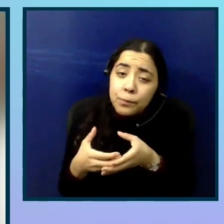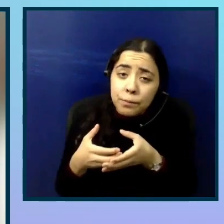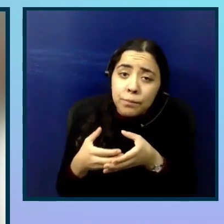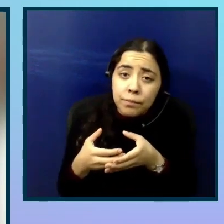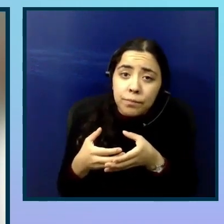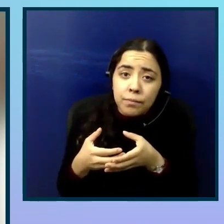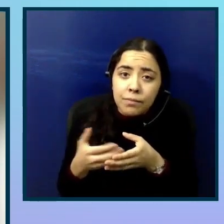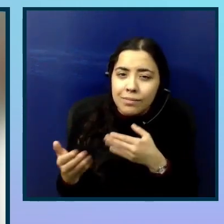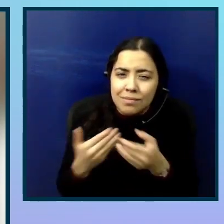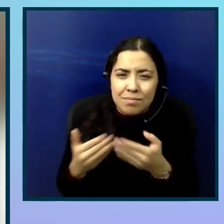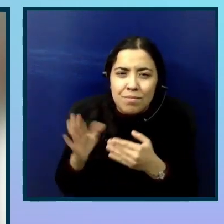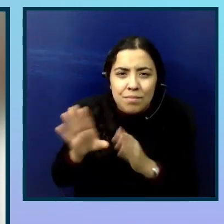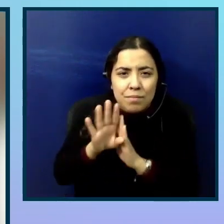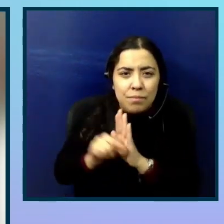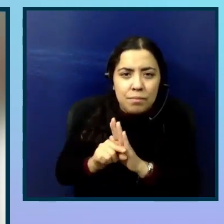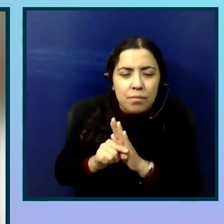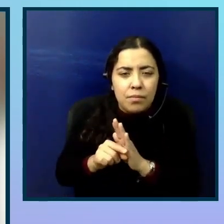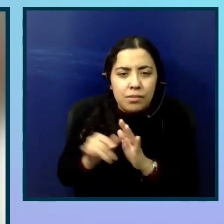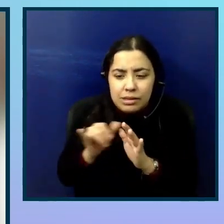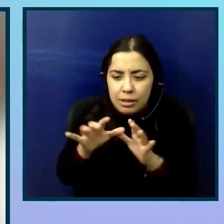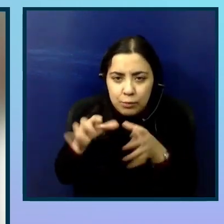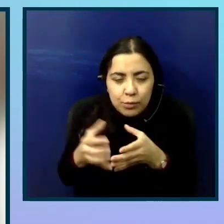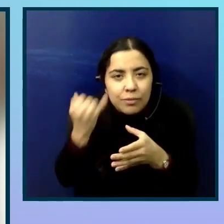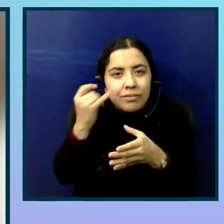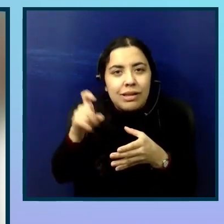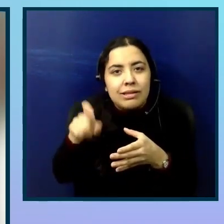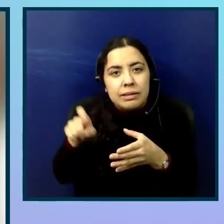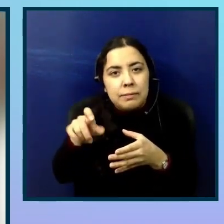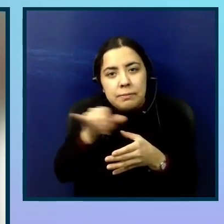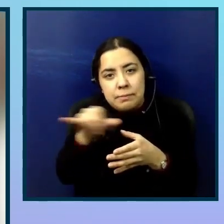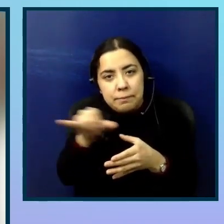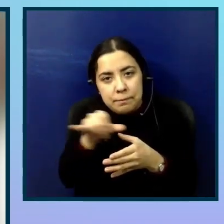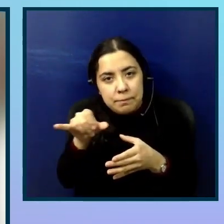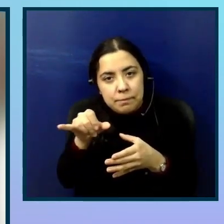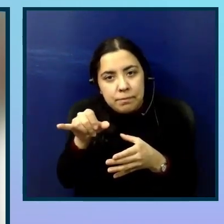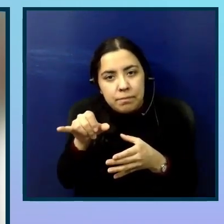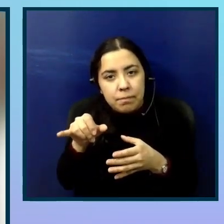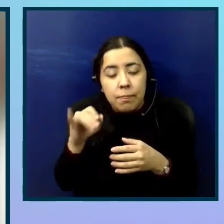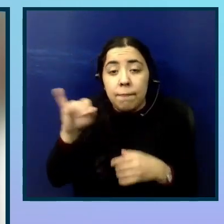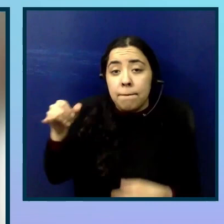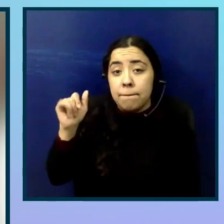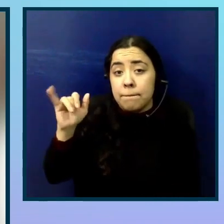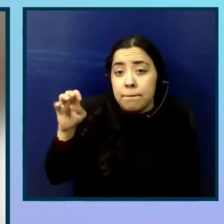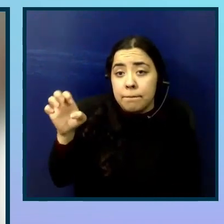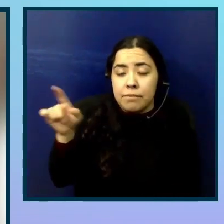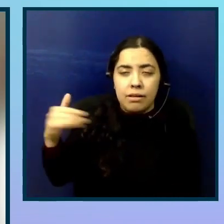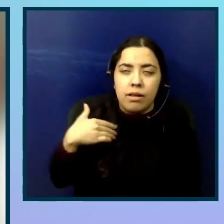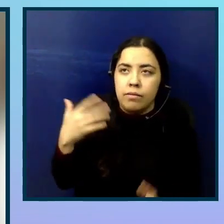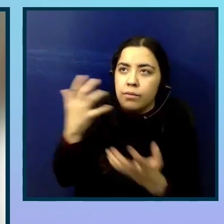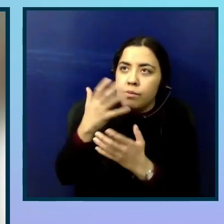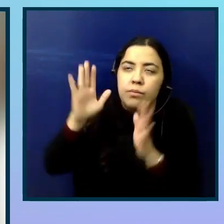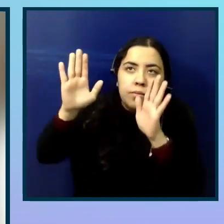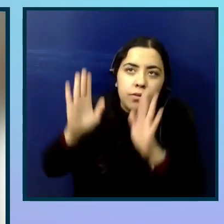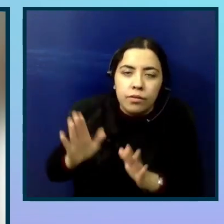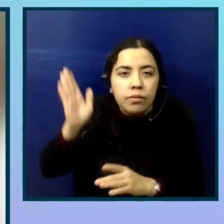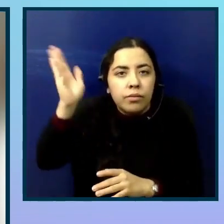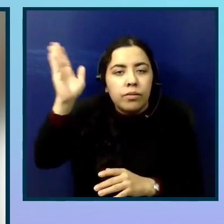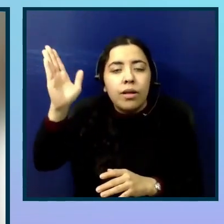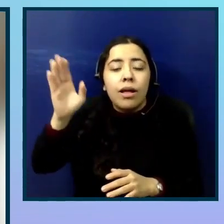I think Jamie's talked about this really, really beautifully in a much more eloquently than I do that identity is a really important part around disability.